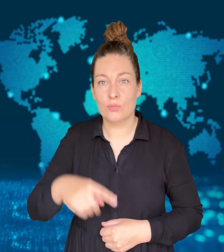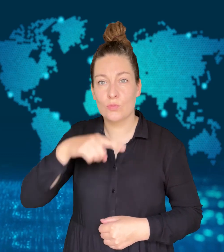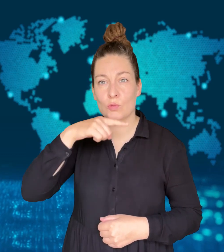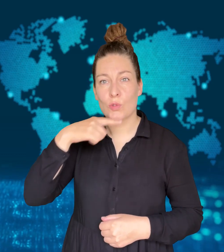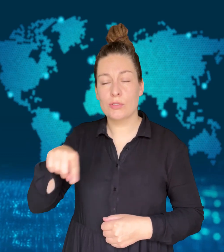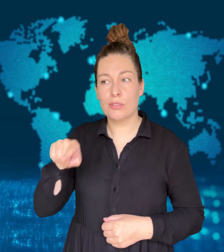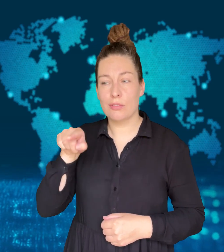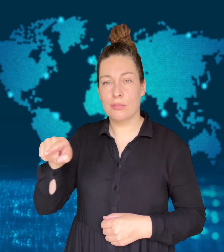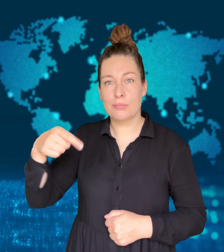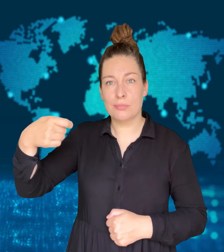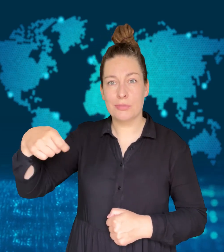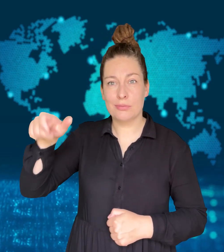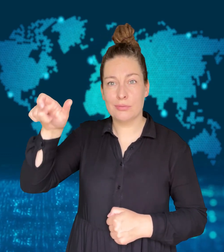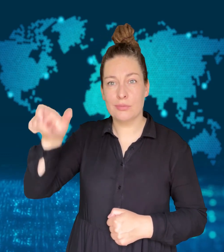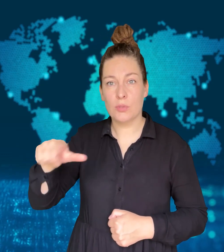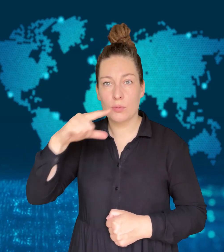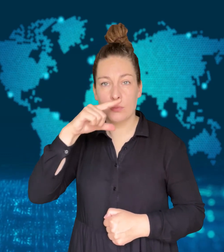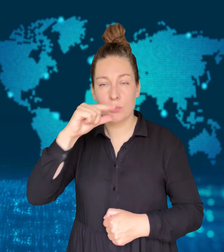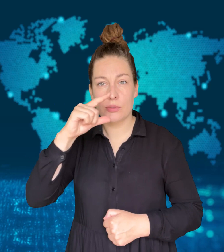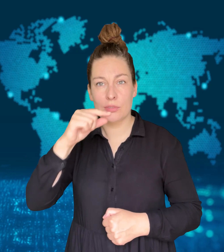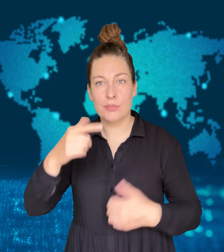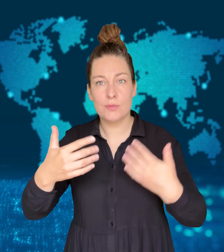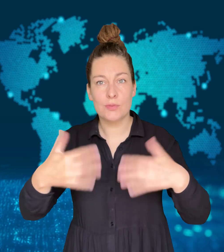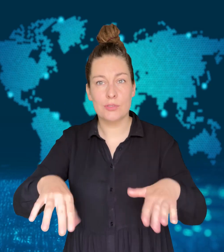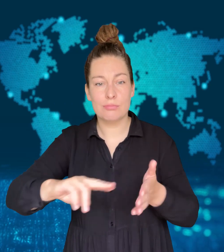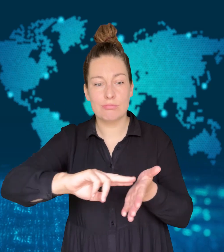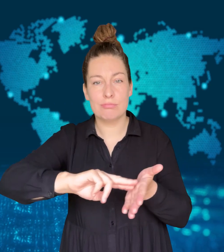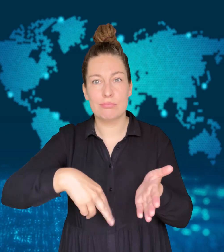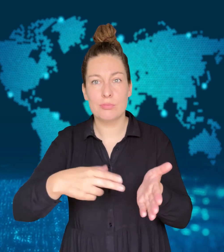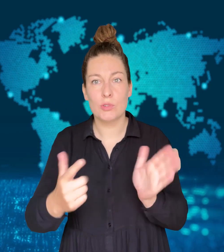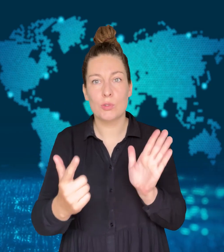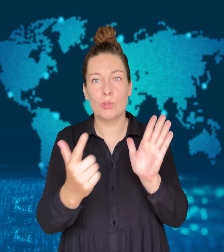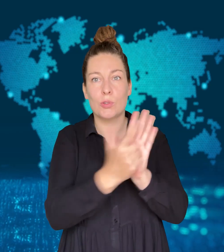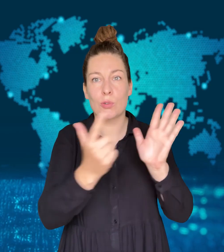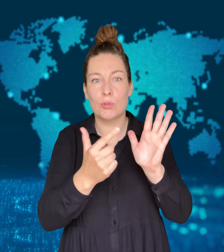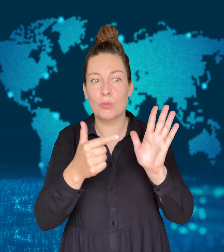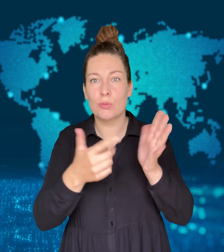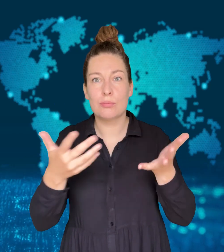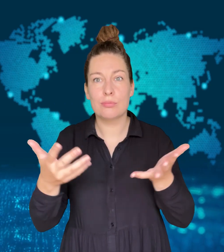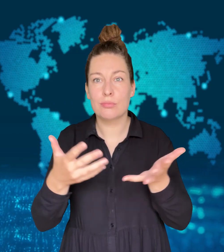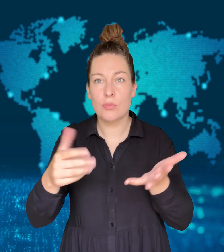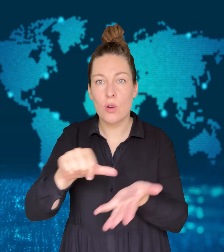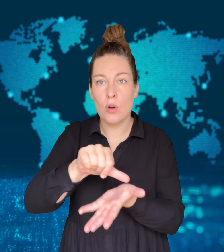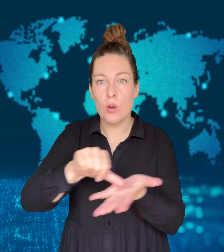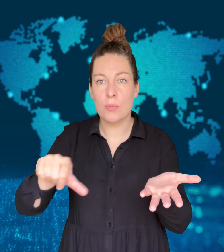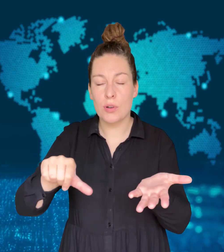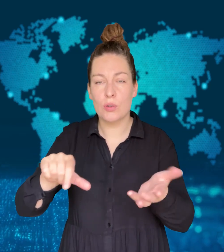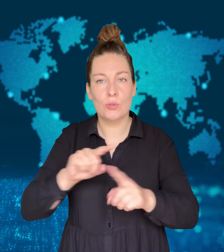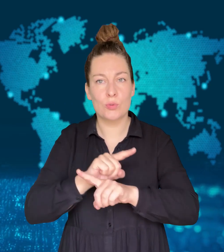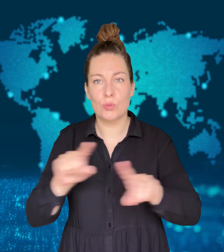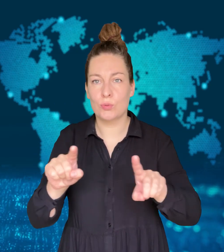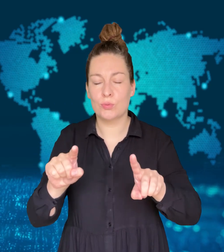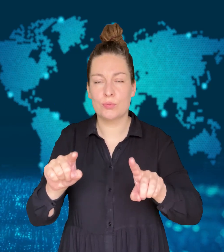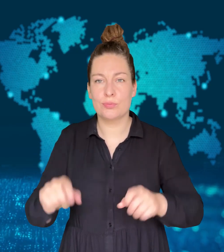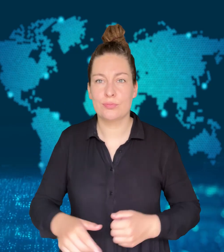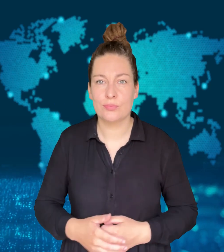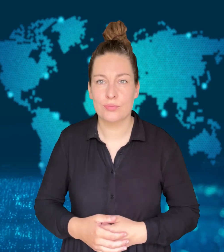Putin signs law to ban surgeries